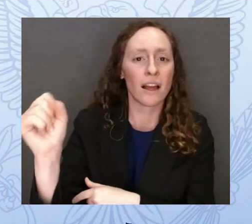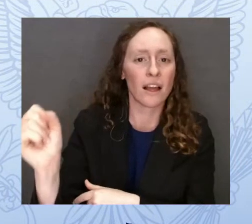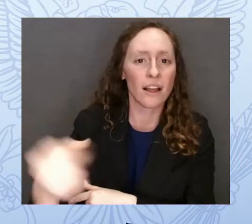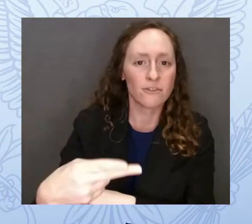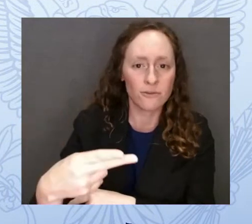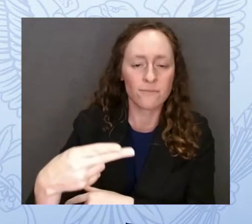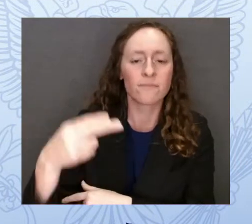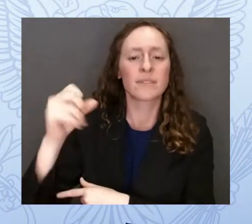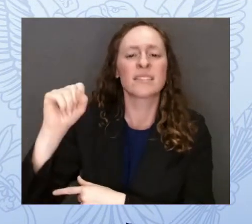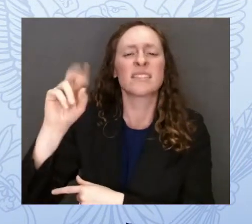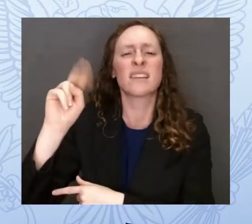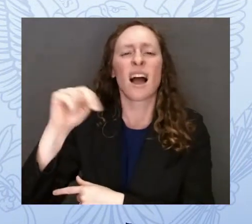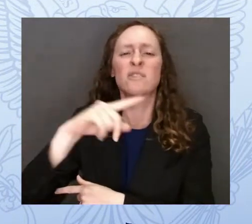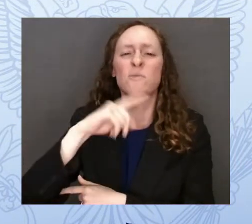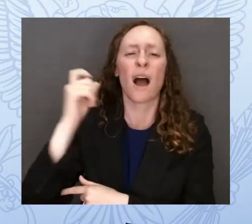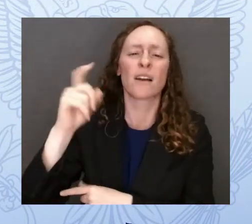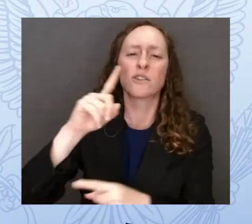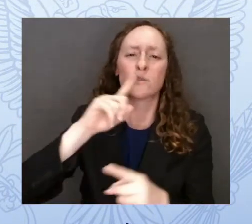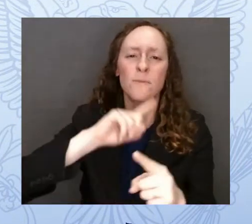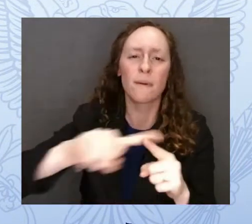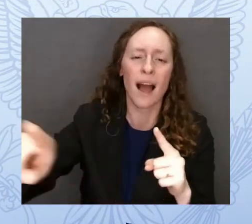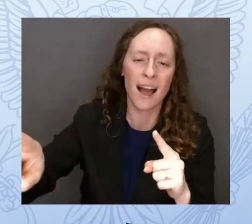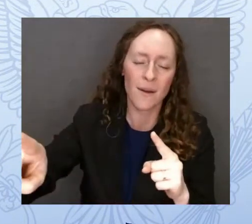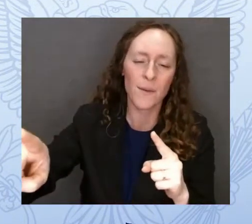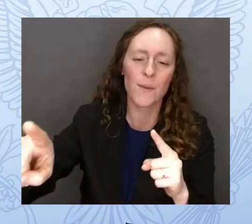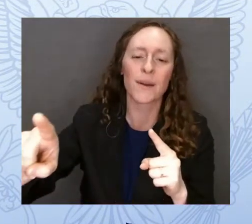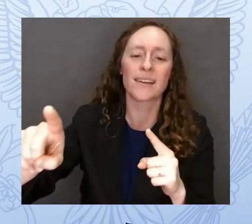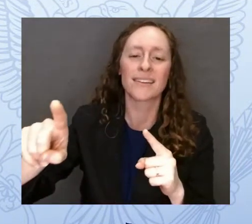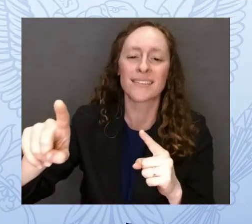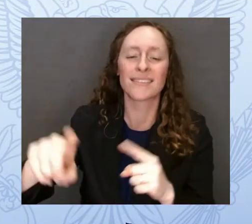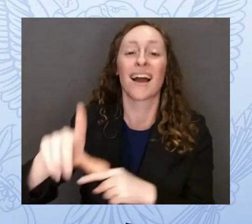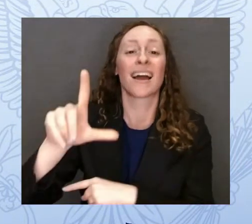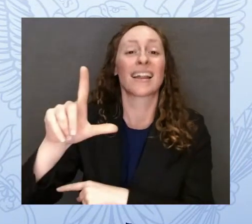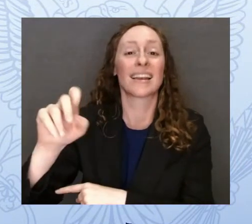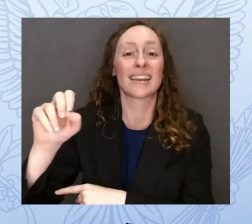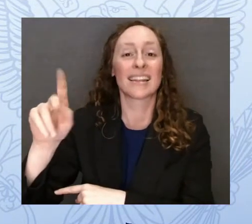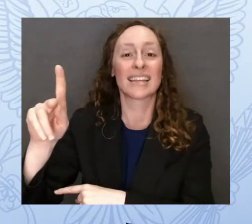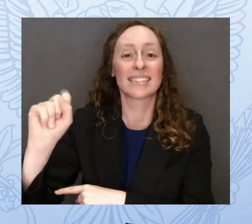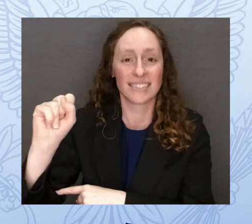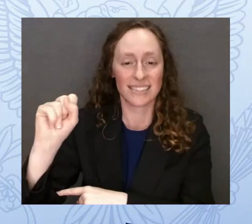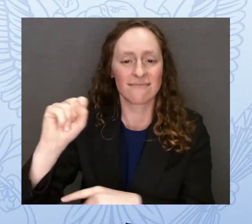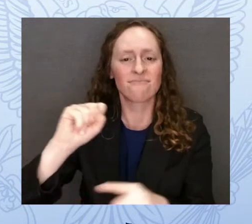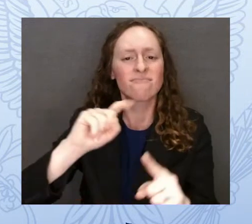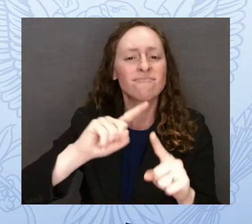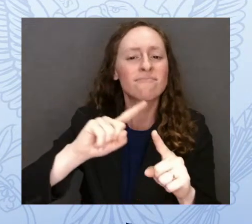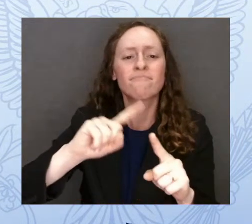And so, as Chef said, we have, you know, different herbs from India, have saffron in this creamy risotto.